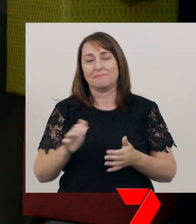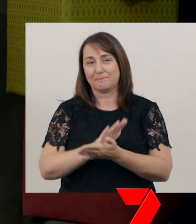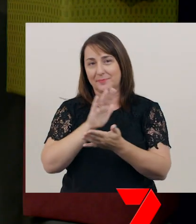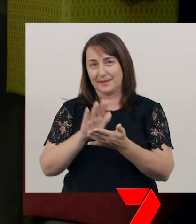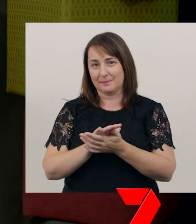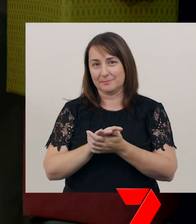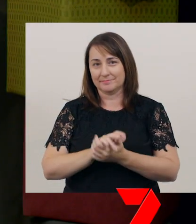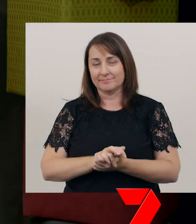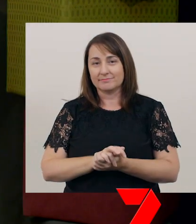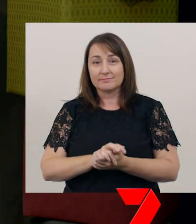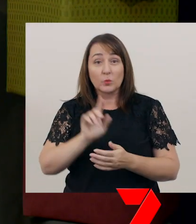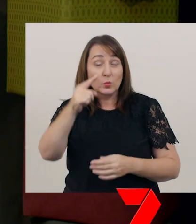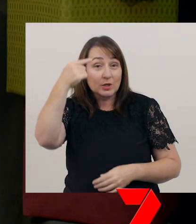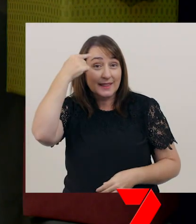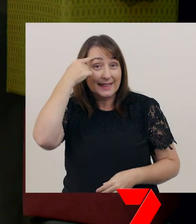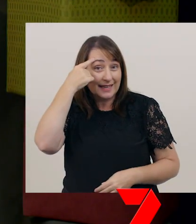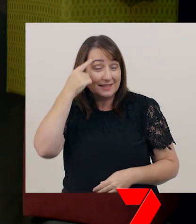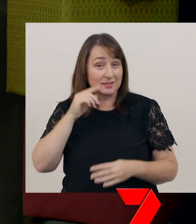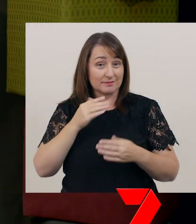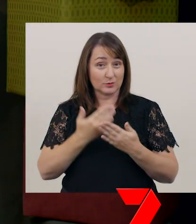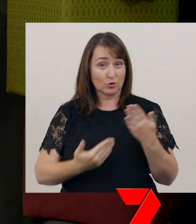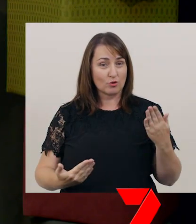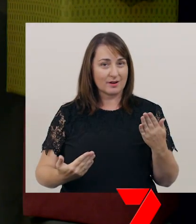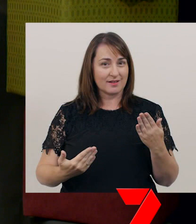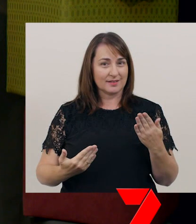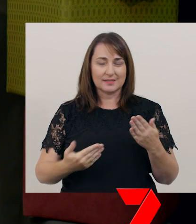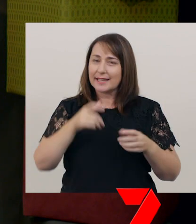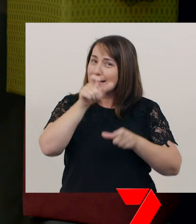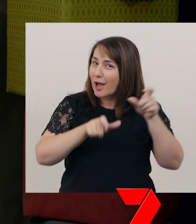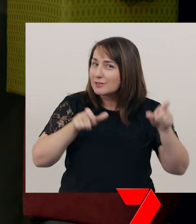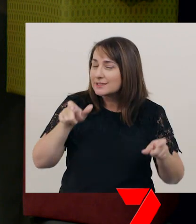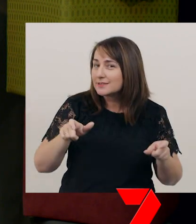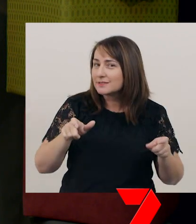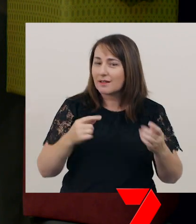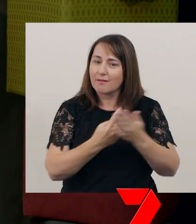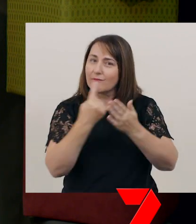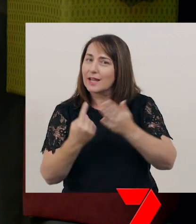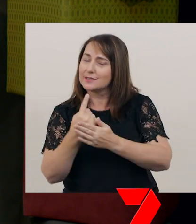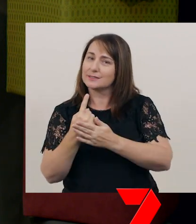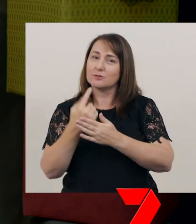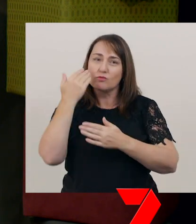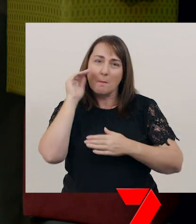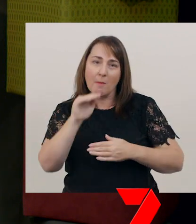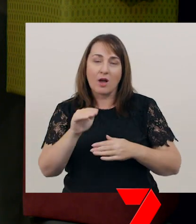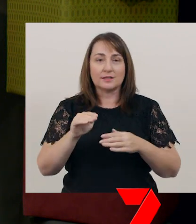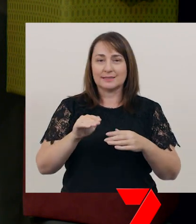What did you think about that story? Were there events and characters that reminded you of another story that you’ve read?